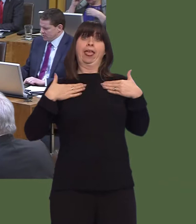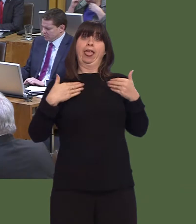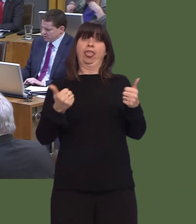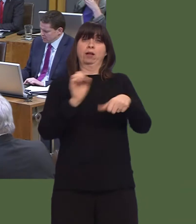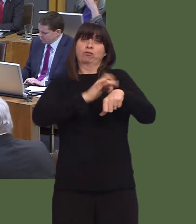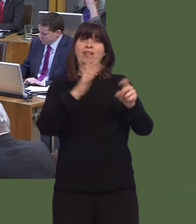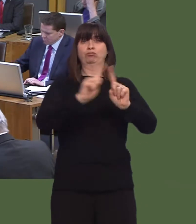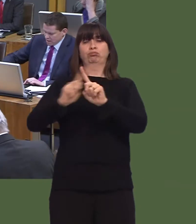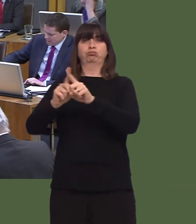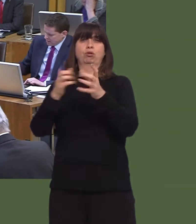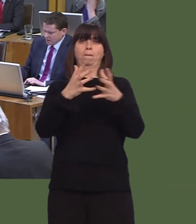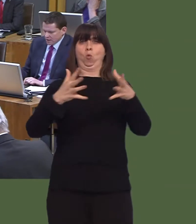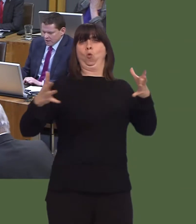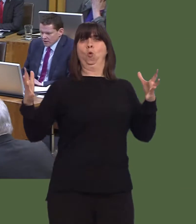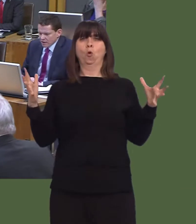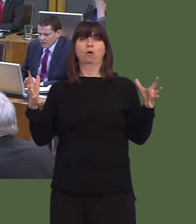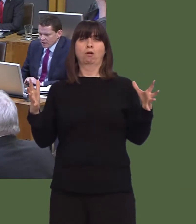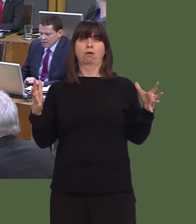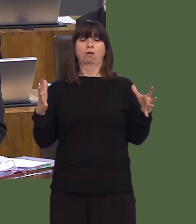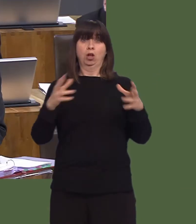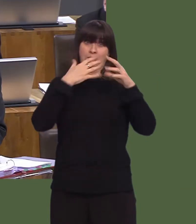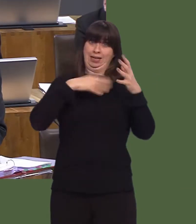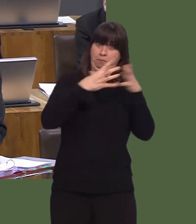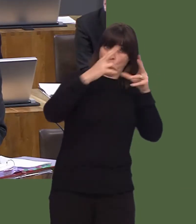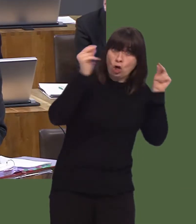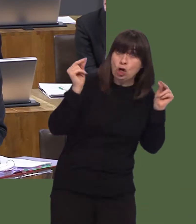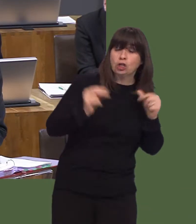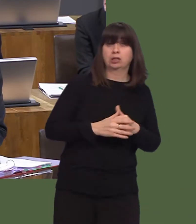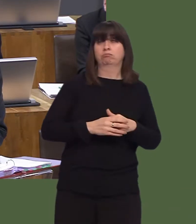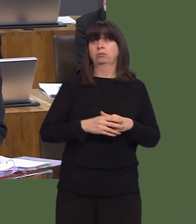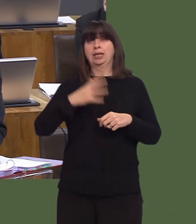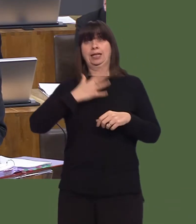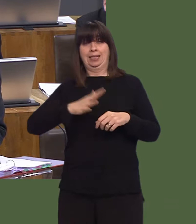and that means, of course, nurses, it means looking at those working in social care, it